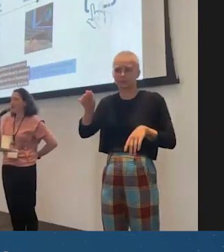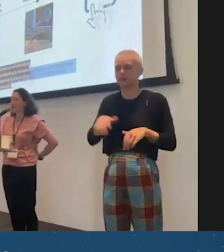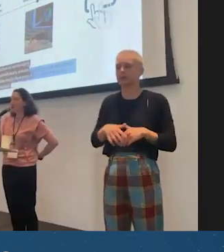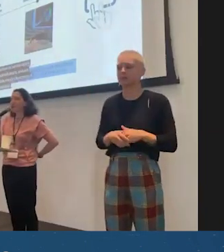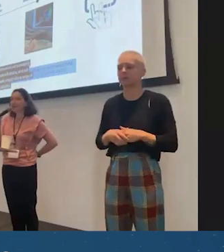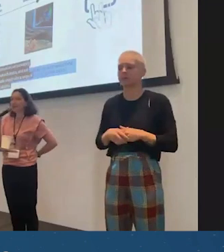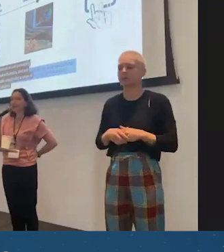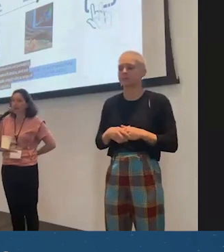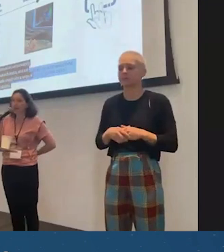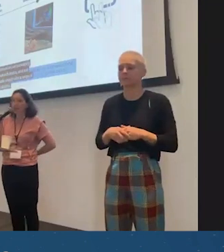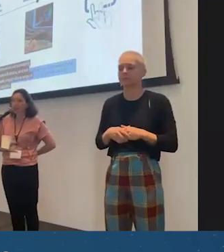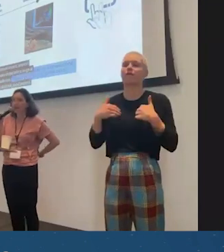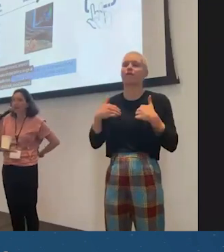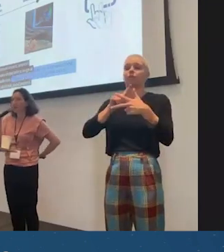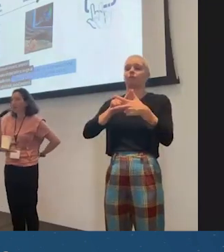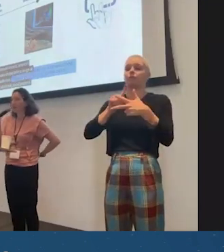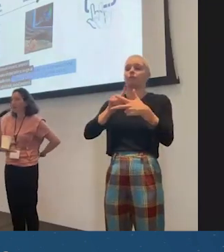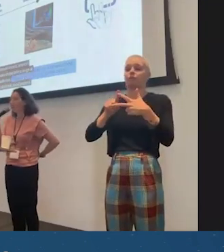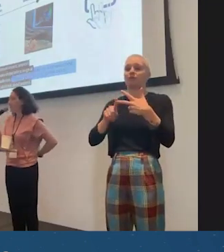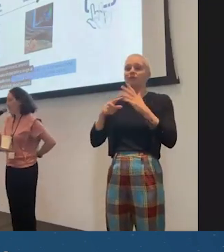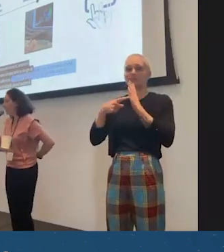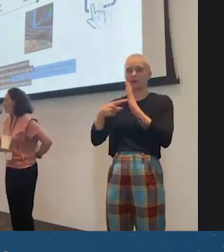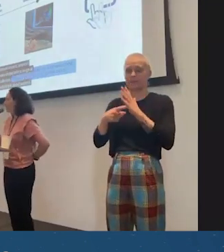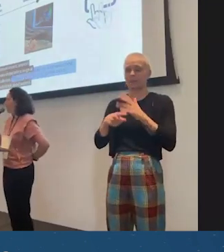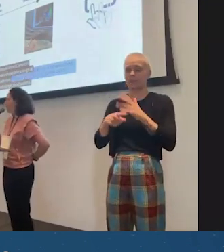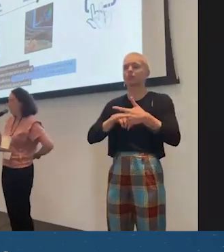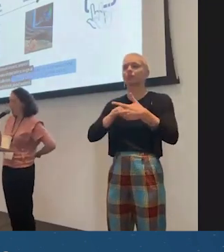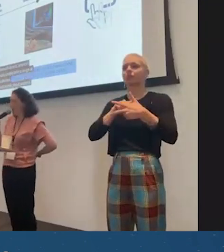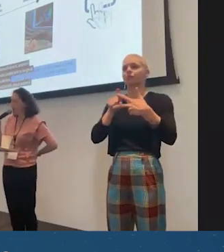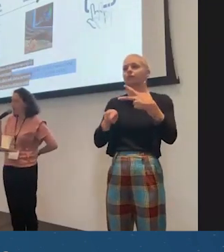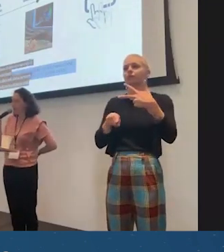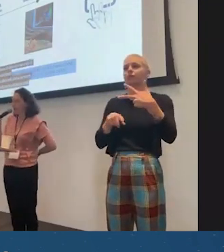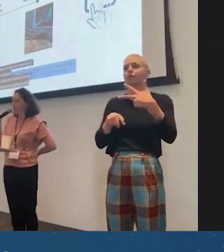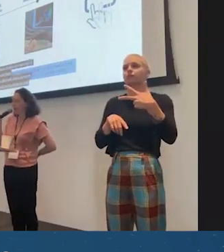Three examples, a subset of a few--